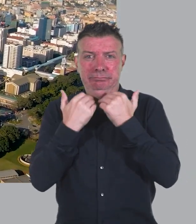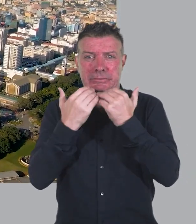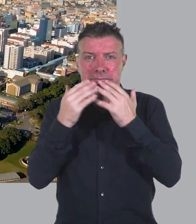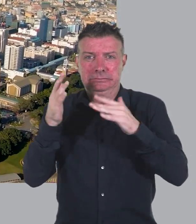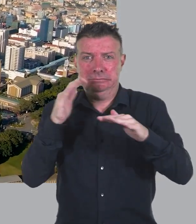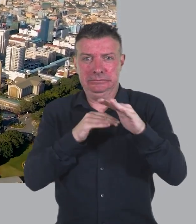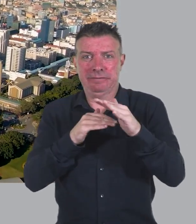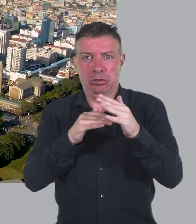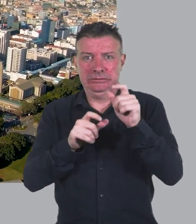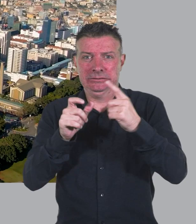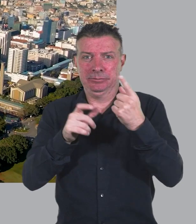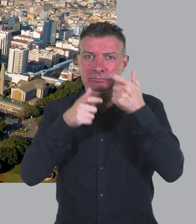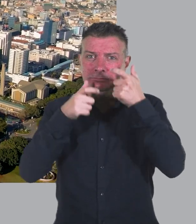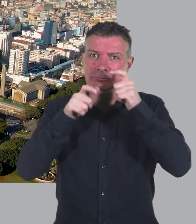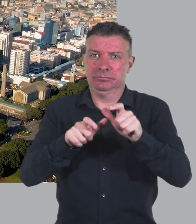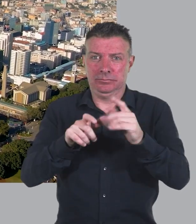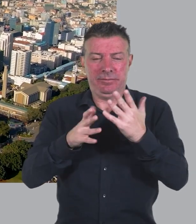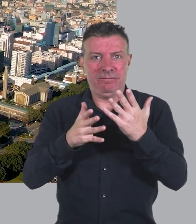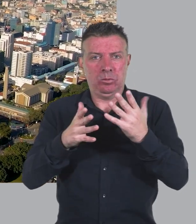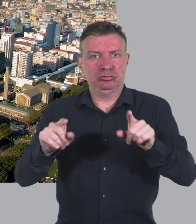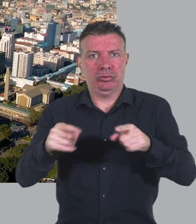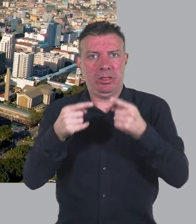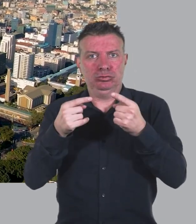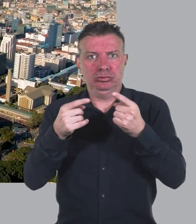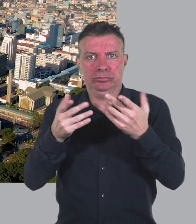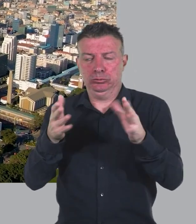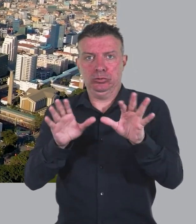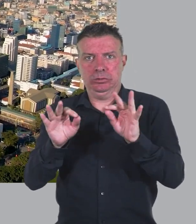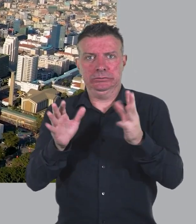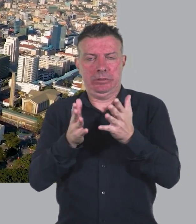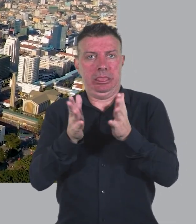for care for city dwellers creates challenges of choice,